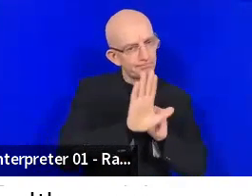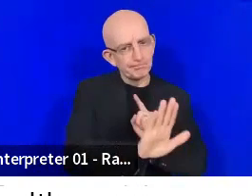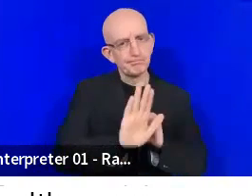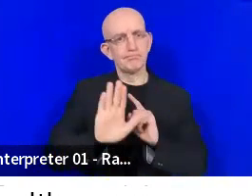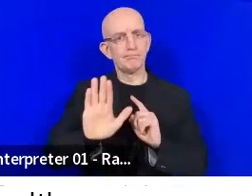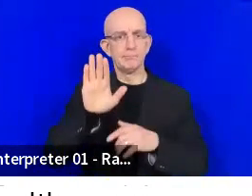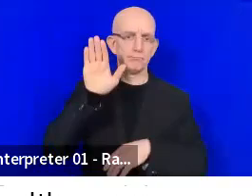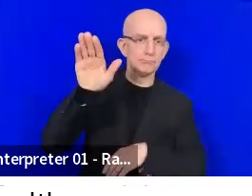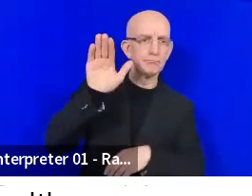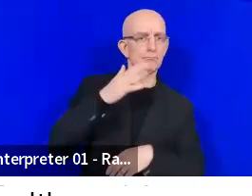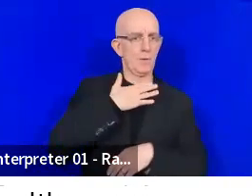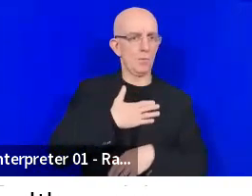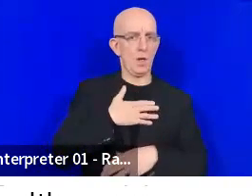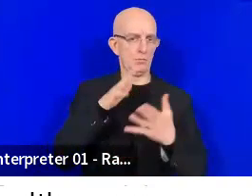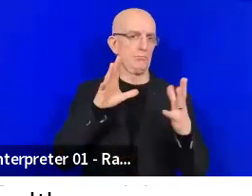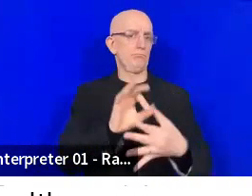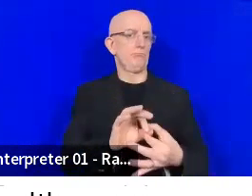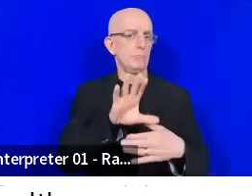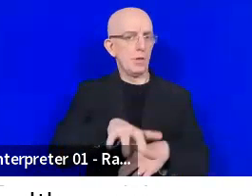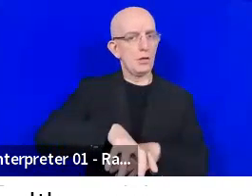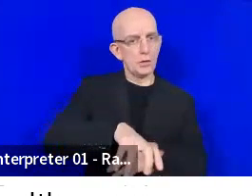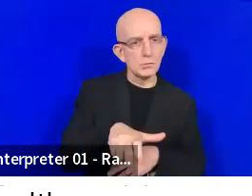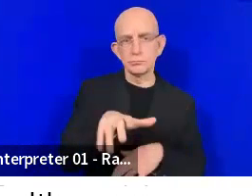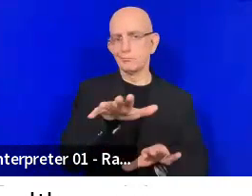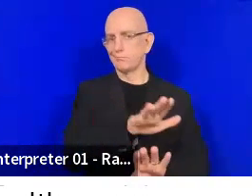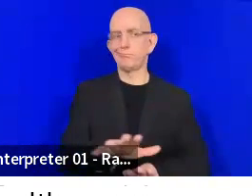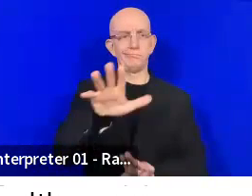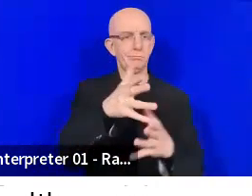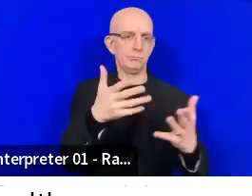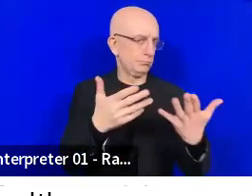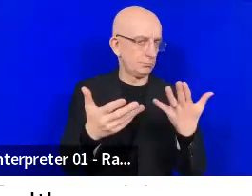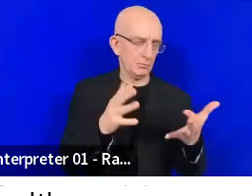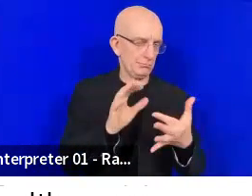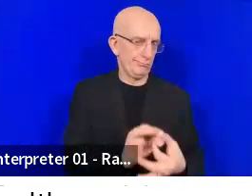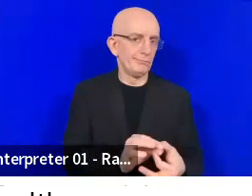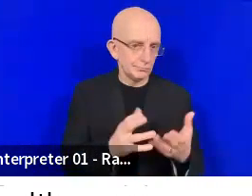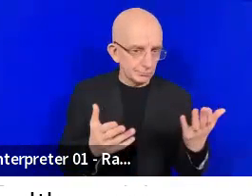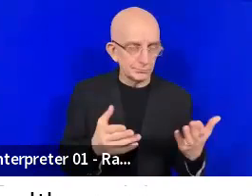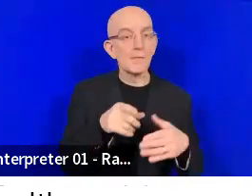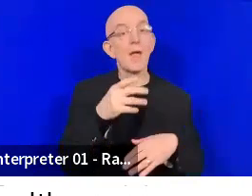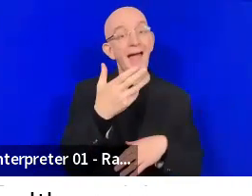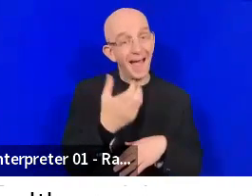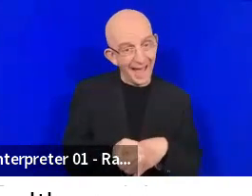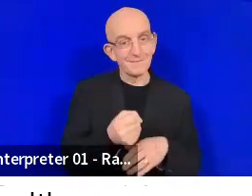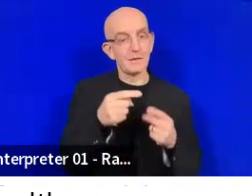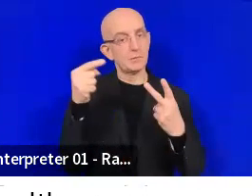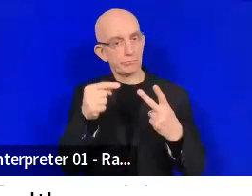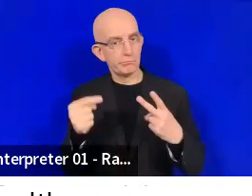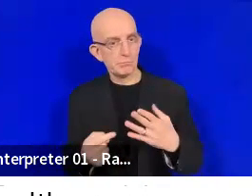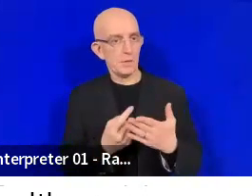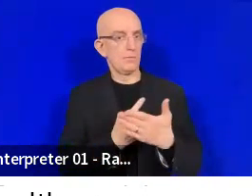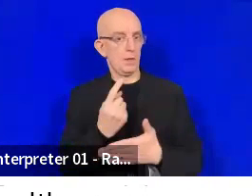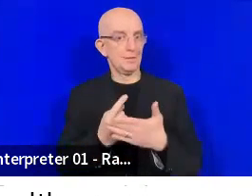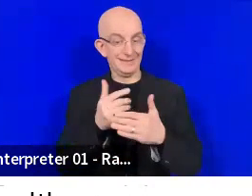And then other moments that are coming up until the high level meeting in September.